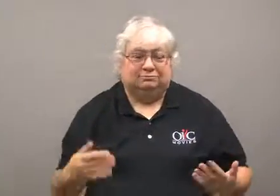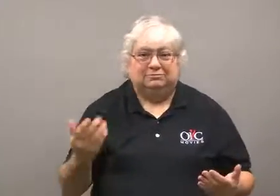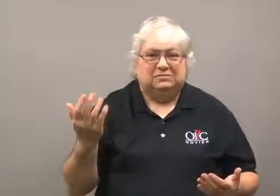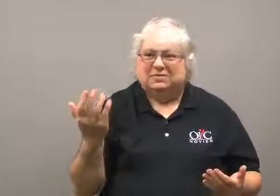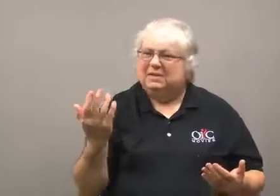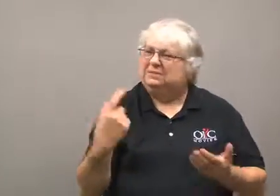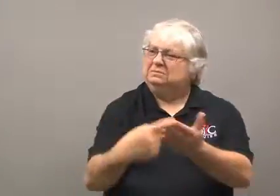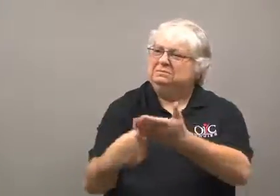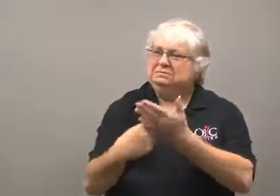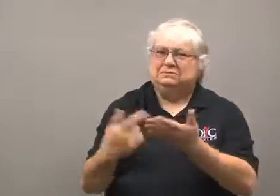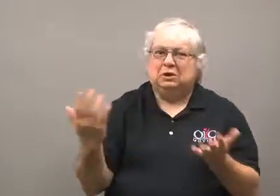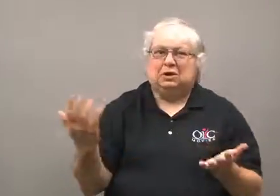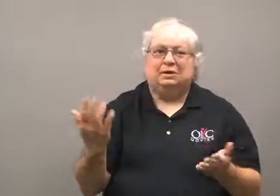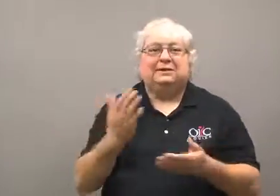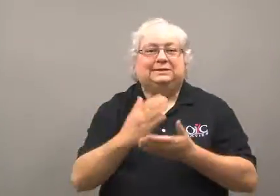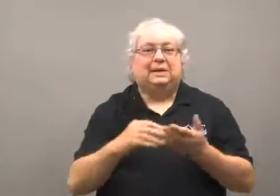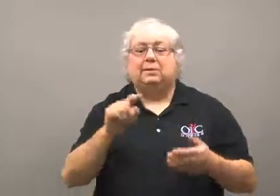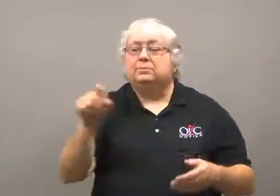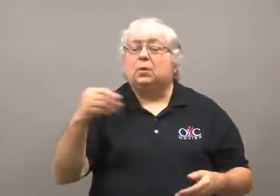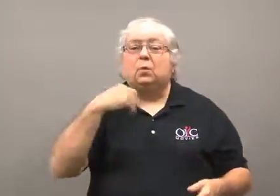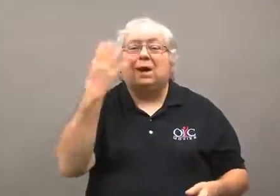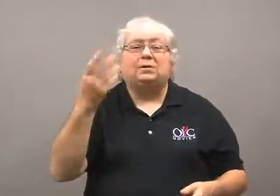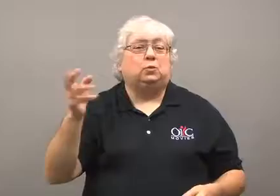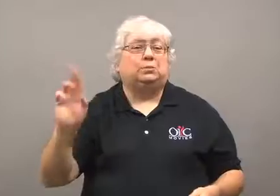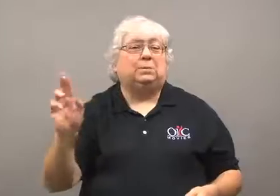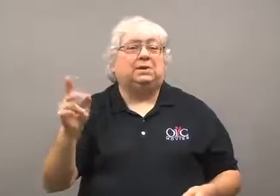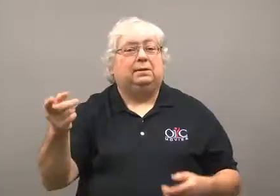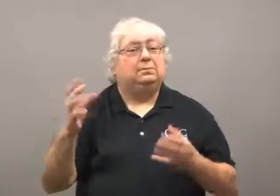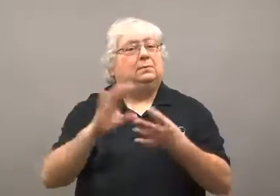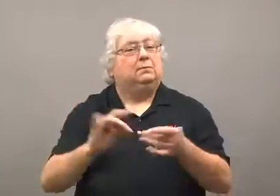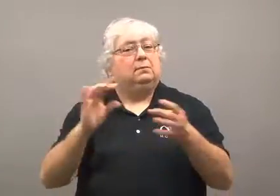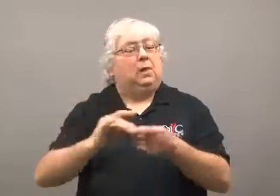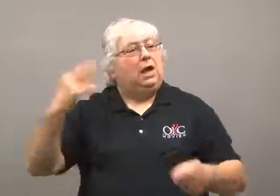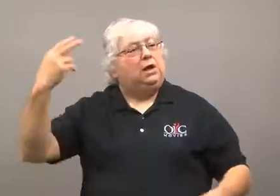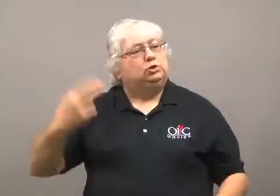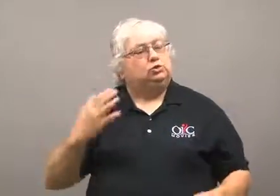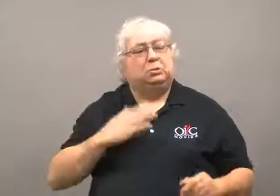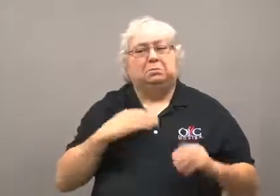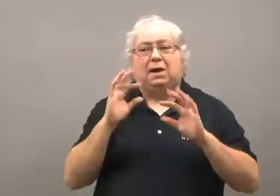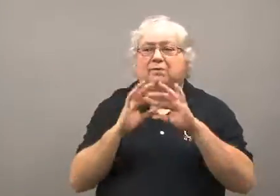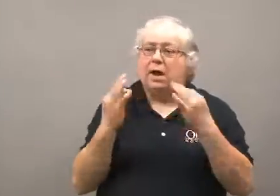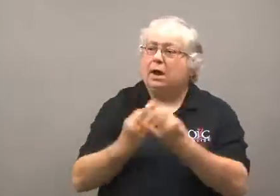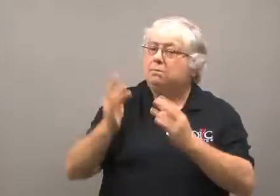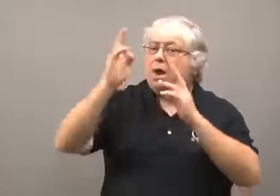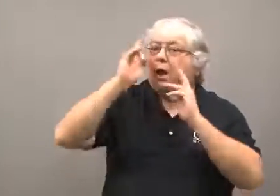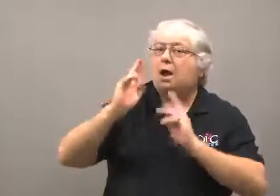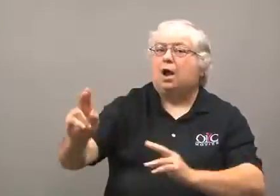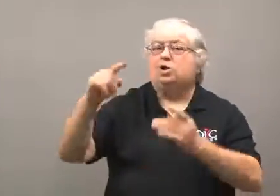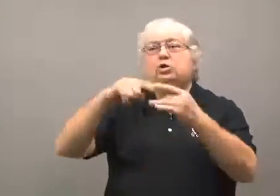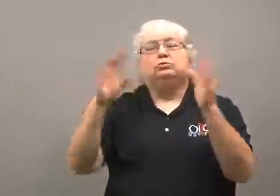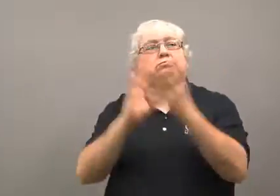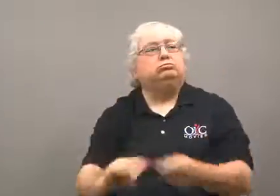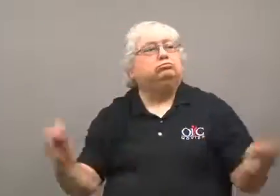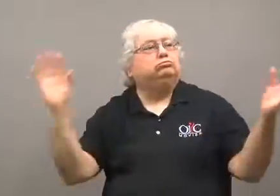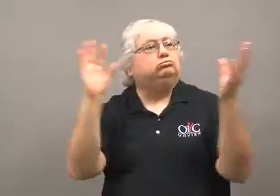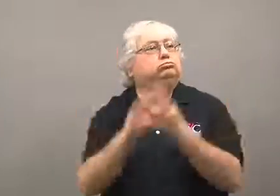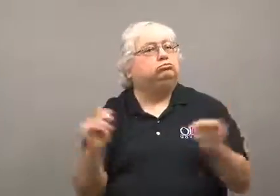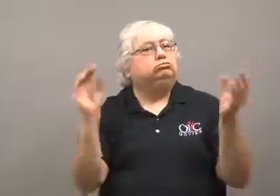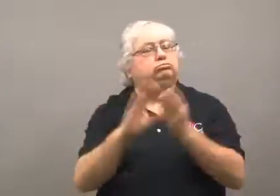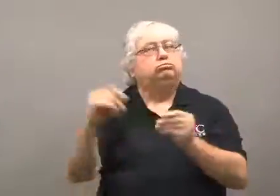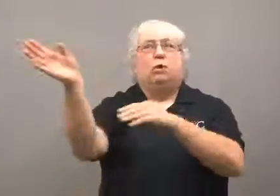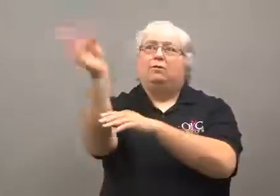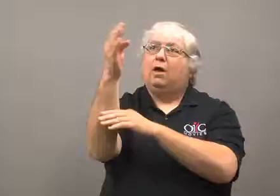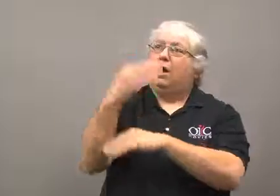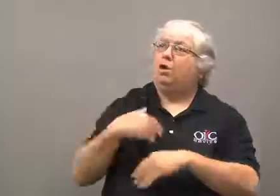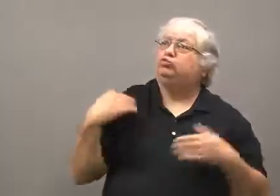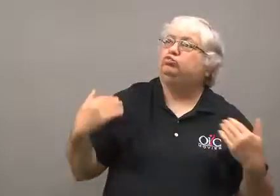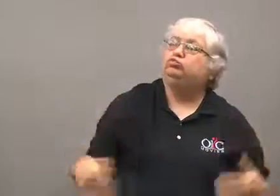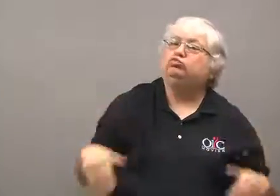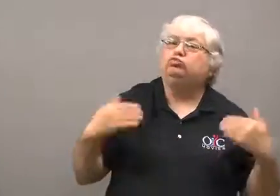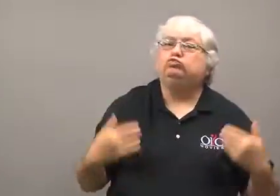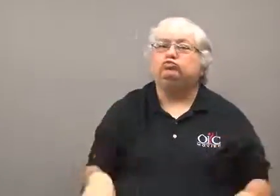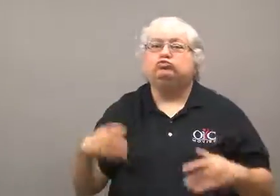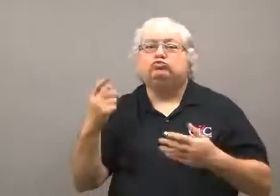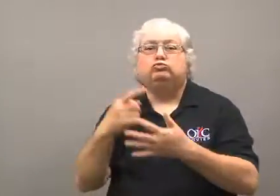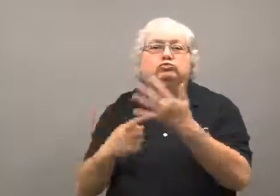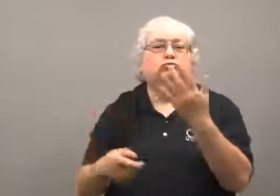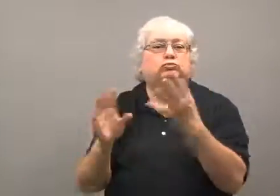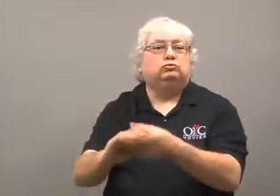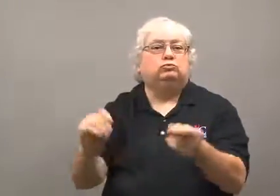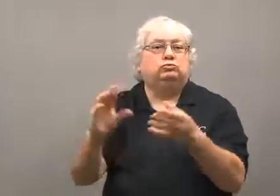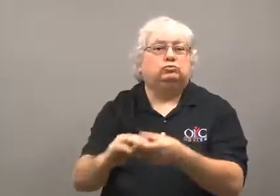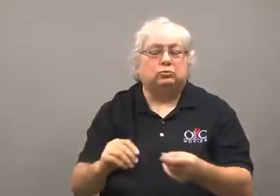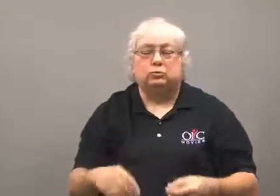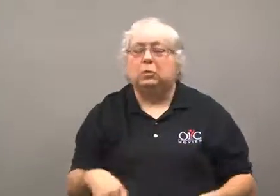White Republicans spoke about their family history and honor and reverence for the flag.